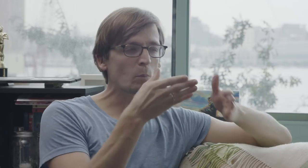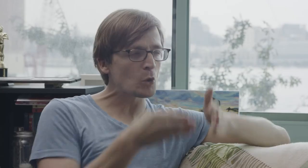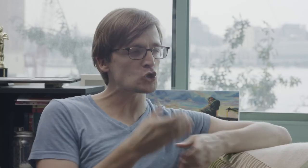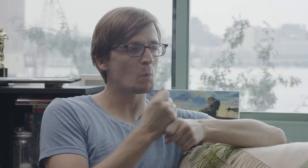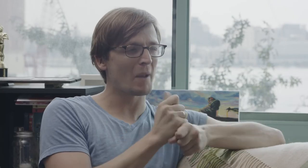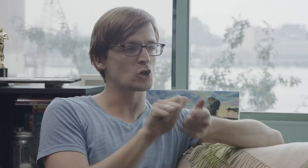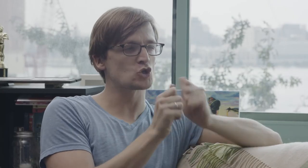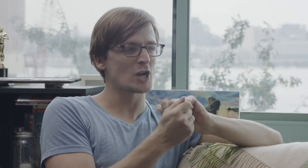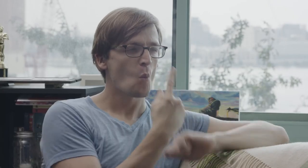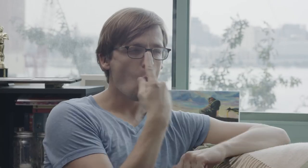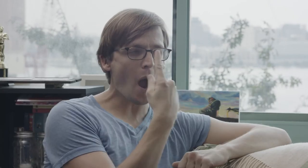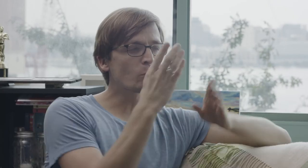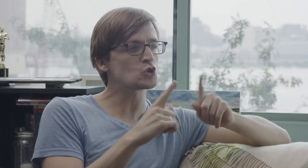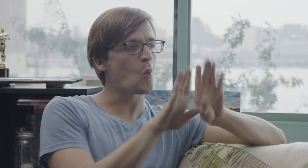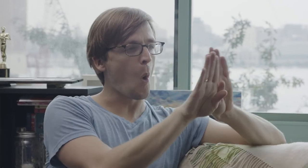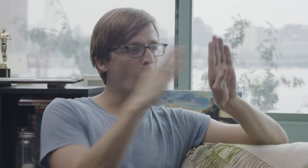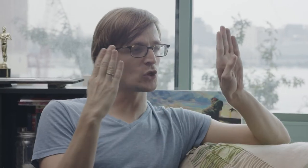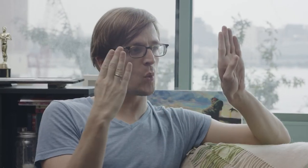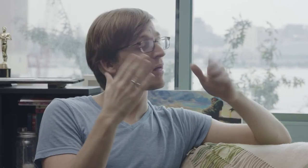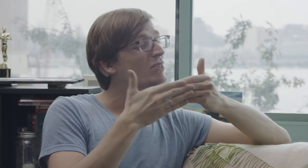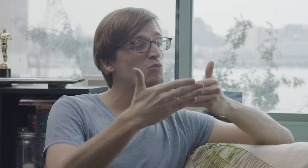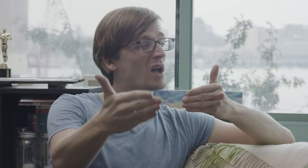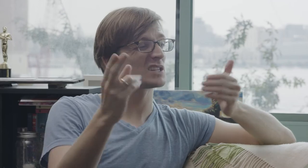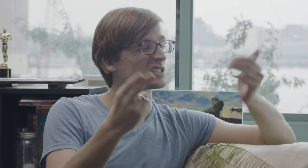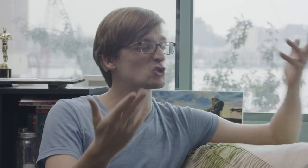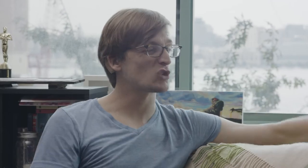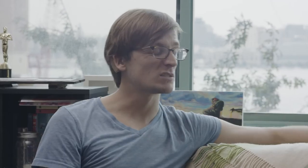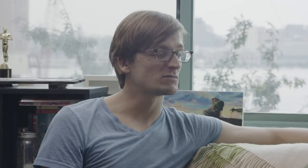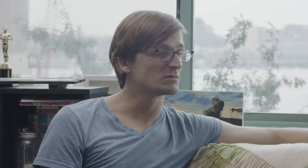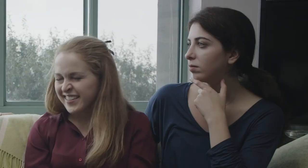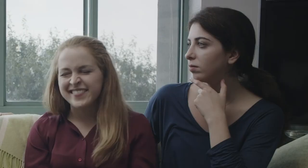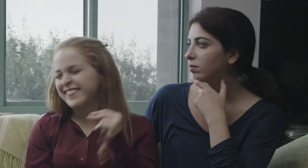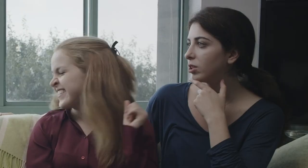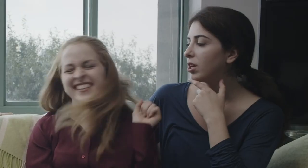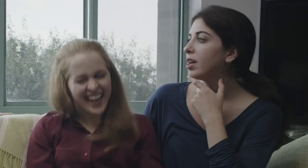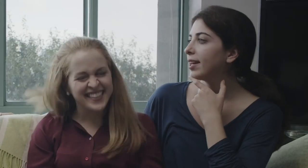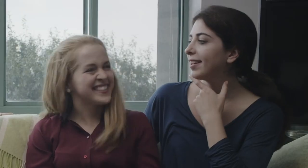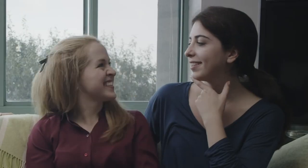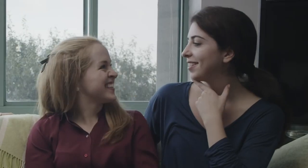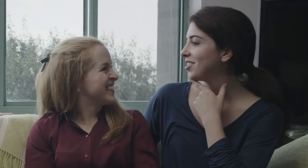It just takes one person to make a change. One person to open the door. The rest is history. : Yes!